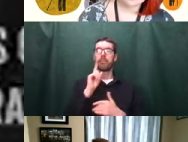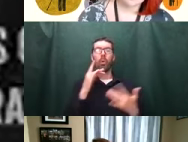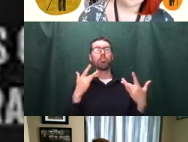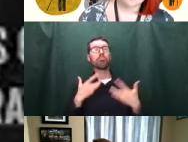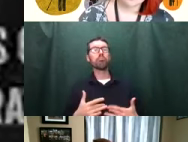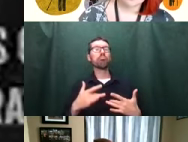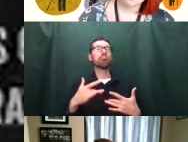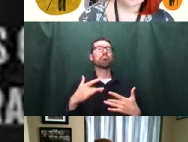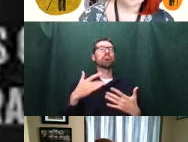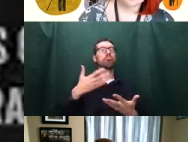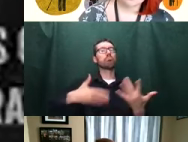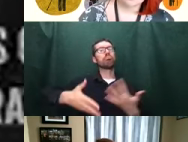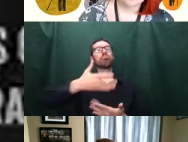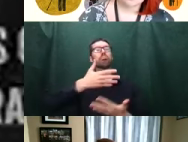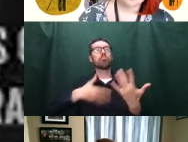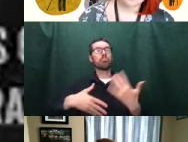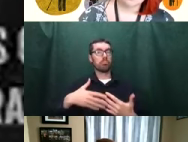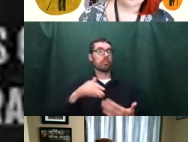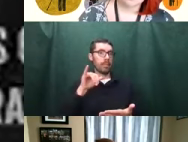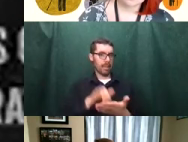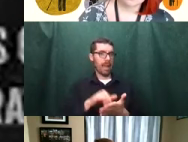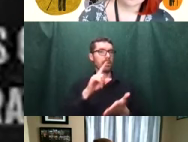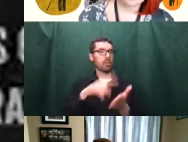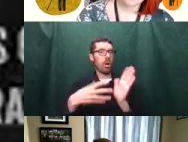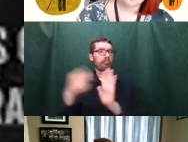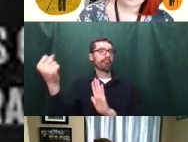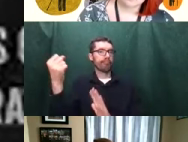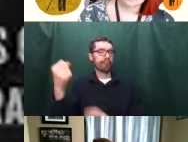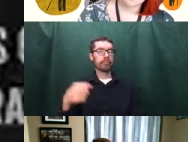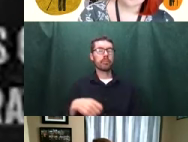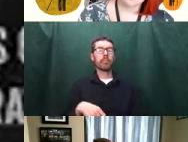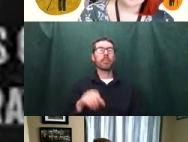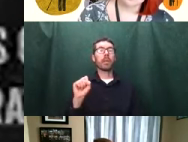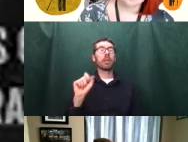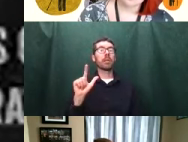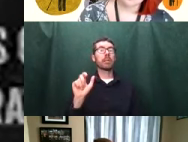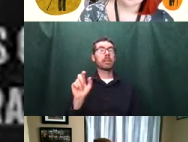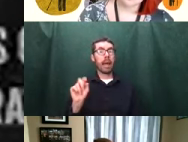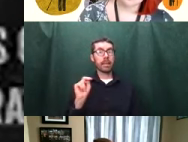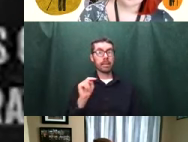Um, that is what had been violated. Slatin continues to say that the ADA doesn't govern